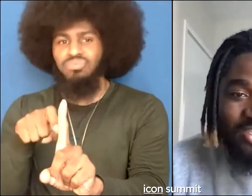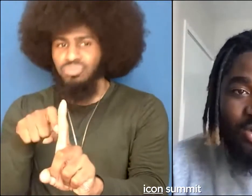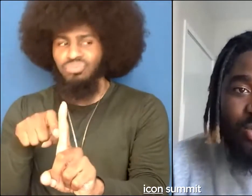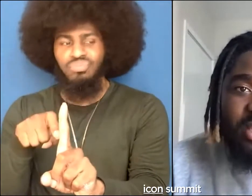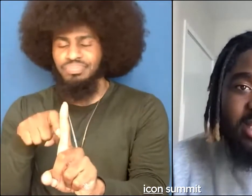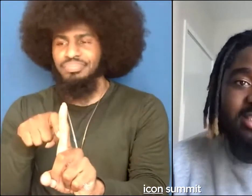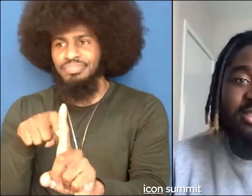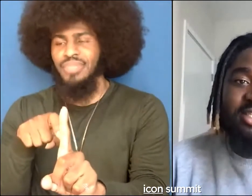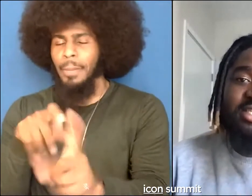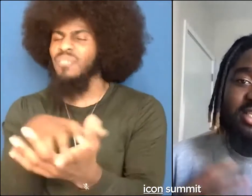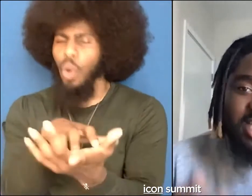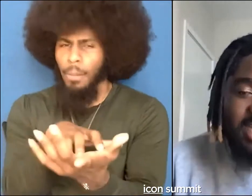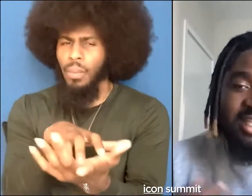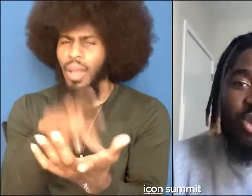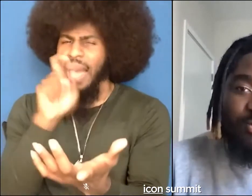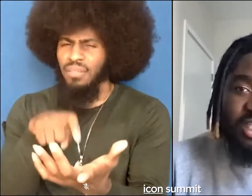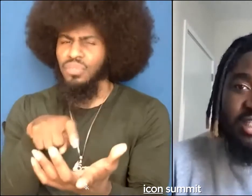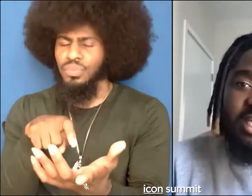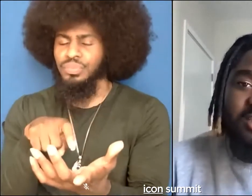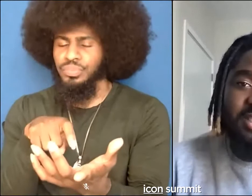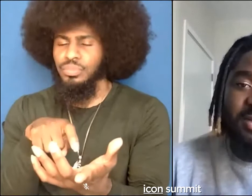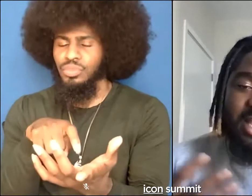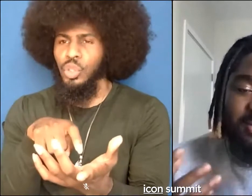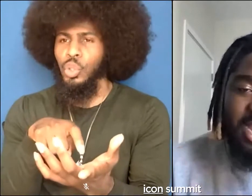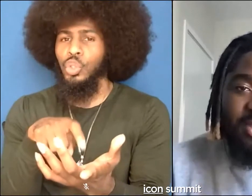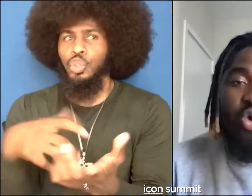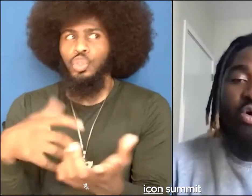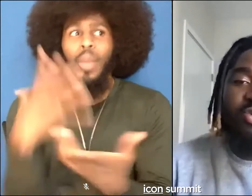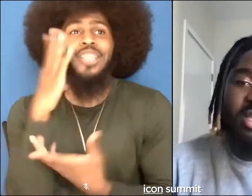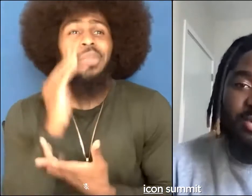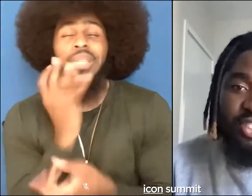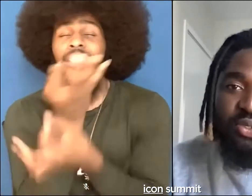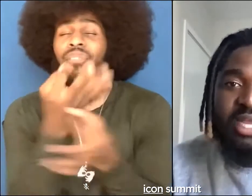And so, engaging in that conversation has been something that has become the core of the work that we do.